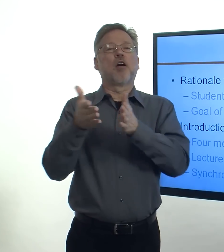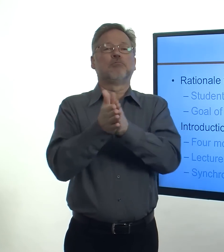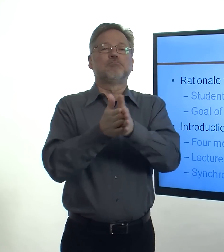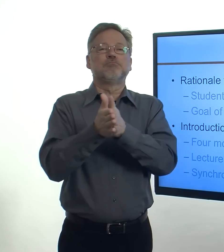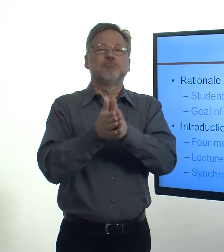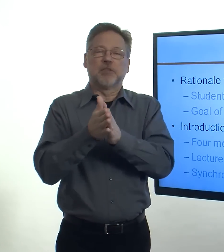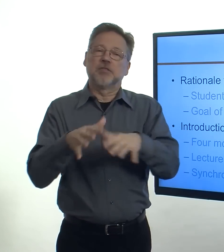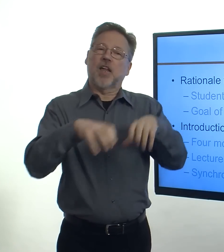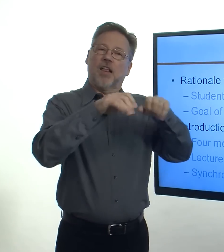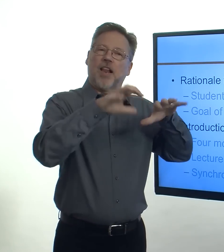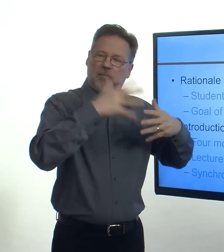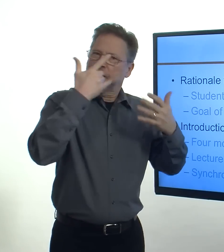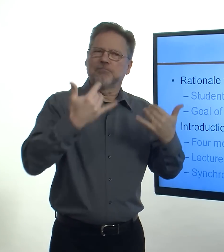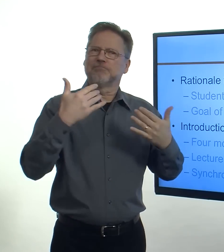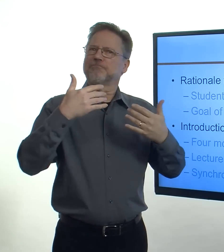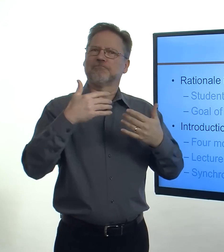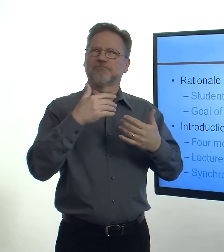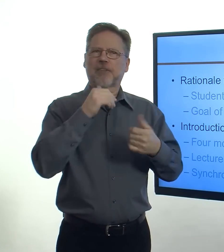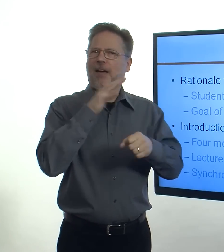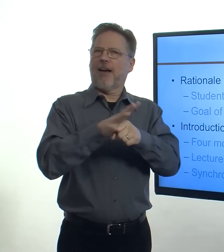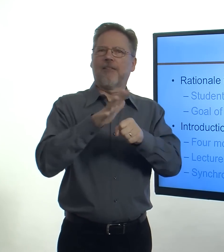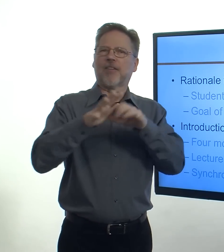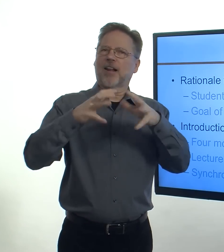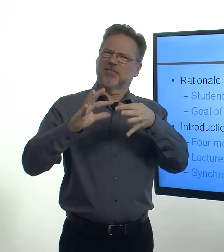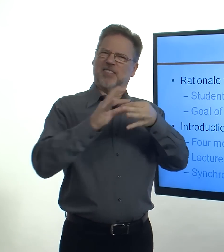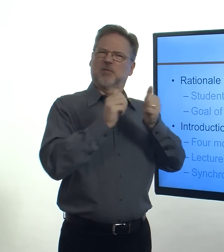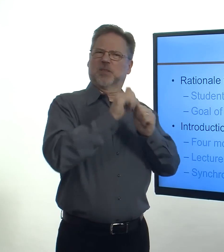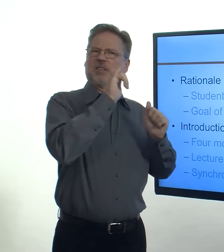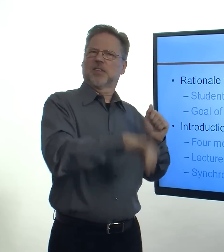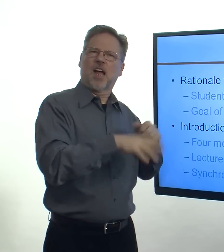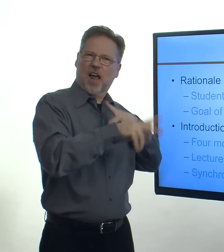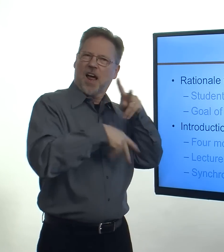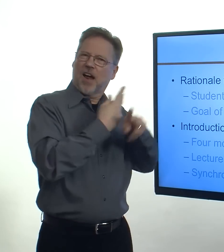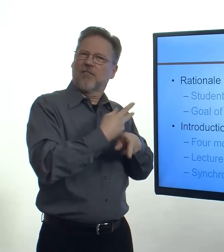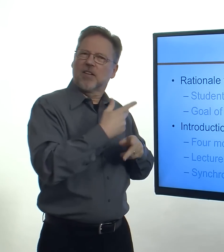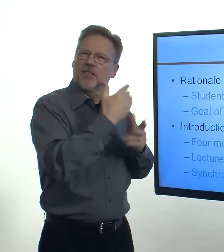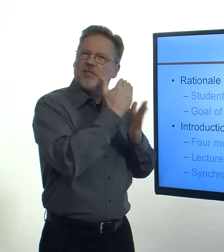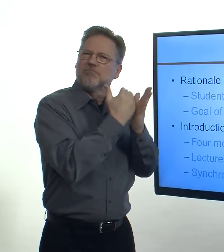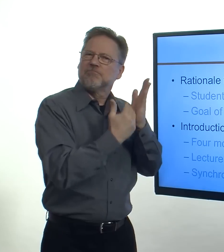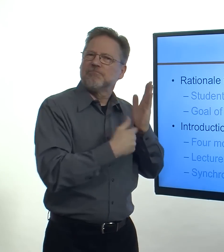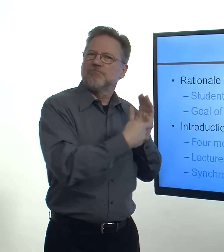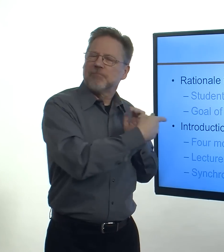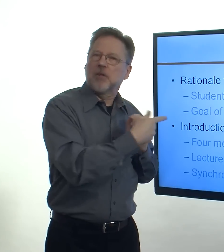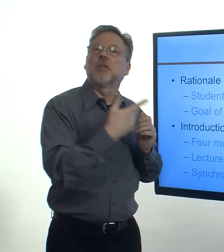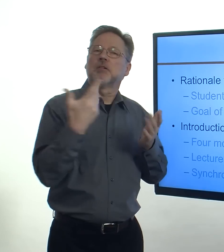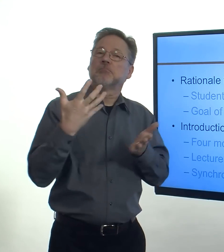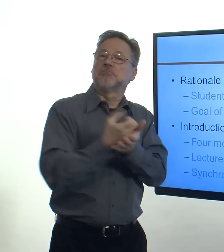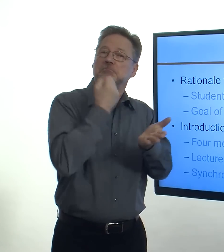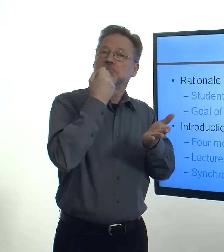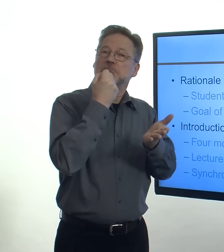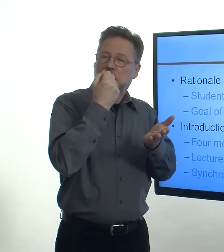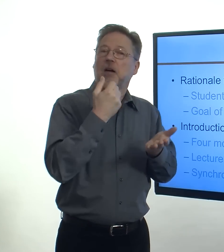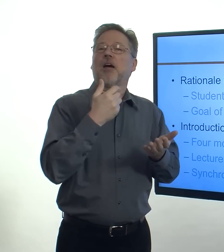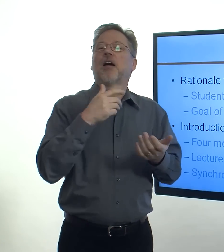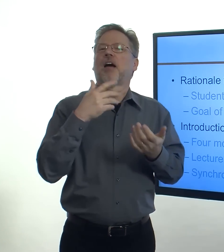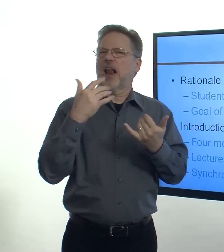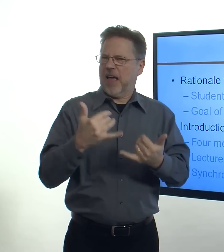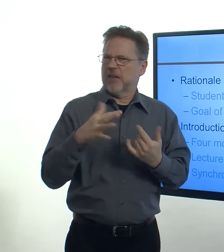this class because there aren’t enough courses in their area that cover these topics. So,